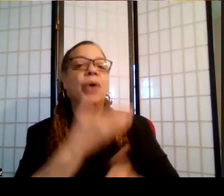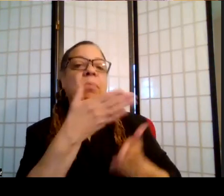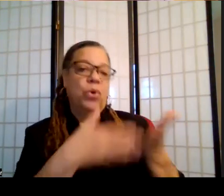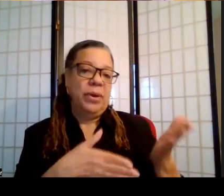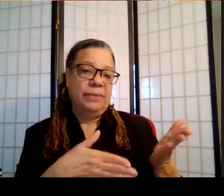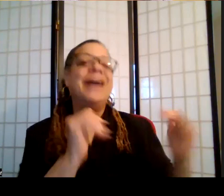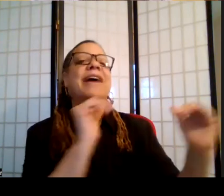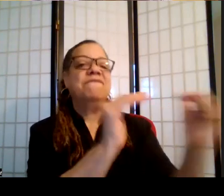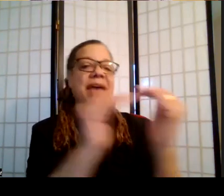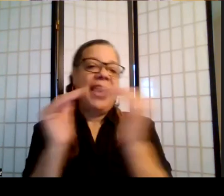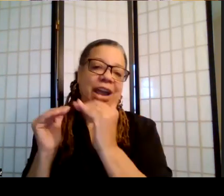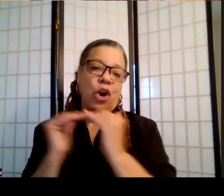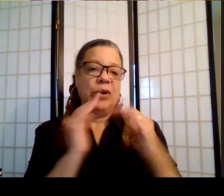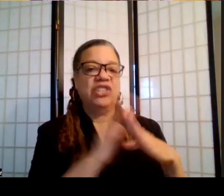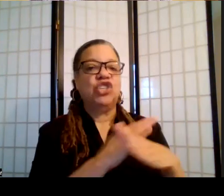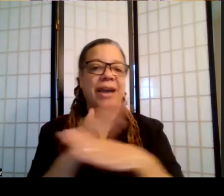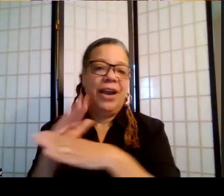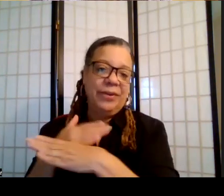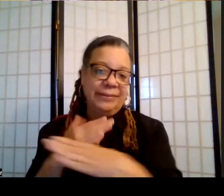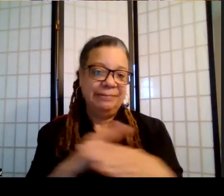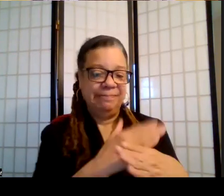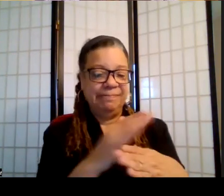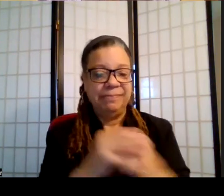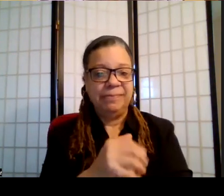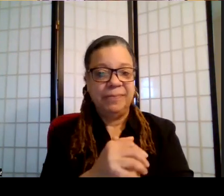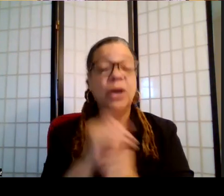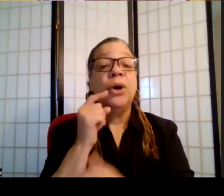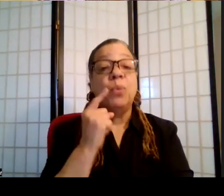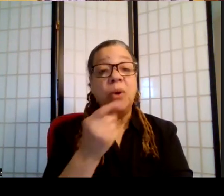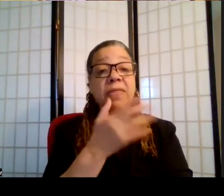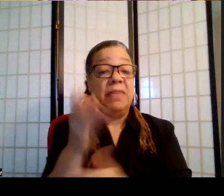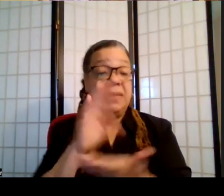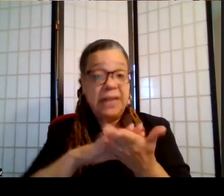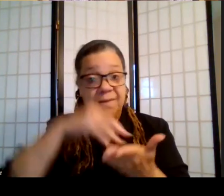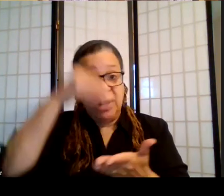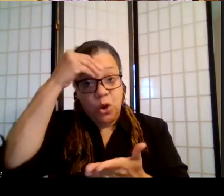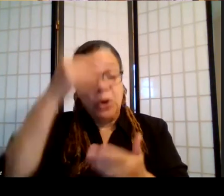One of the things that I, I learned, and I, I reflected on it.